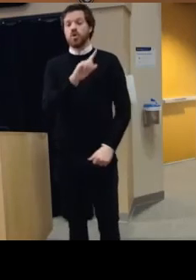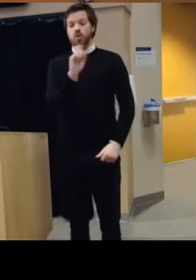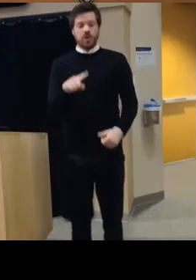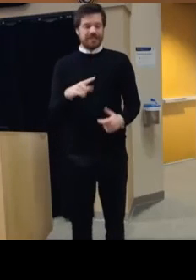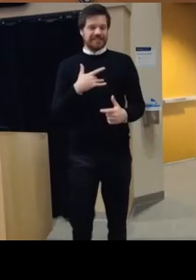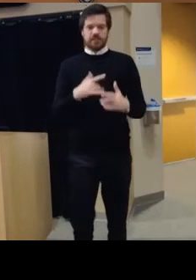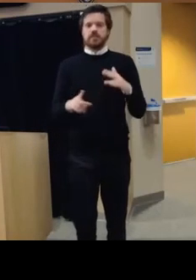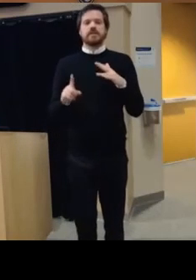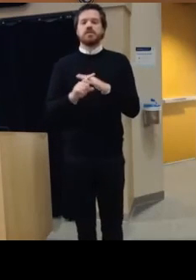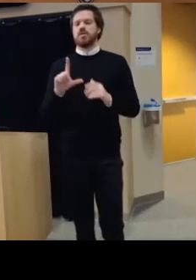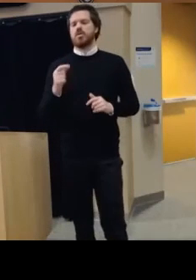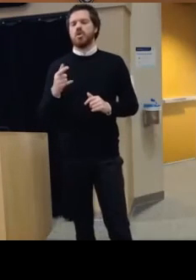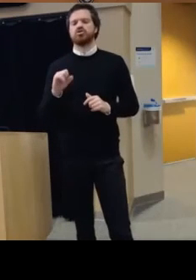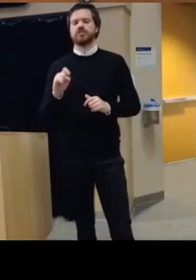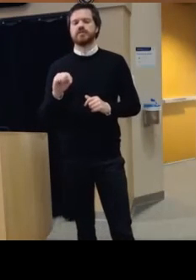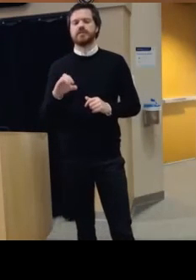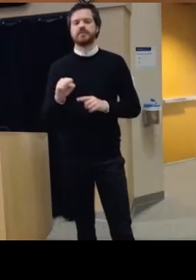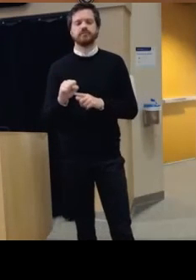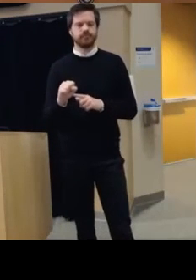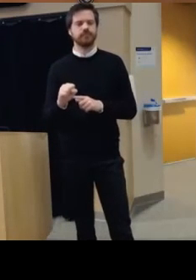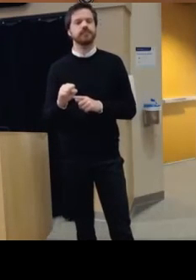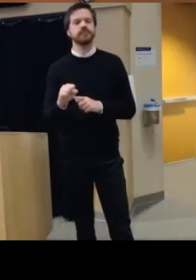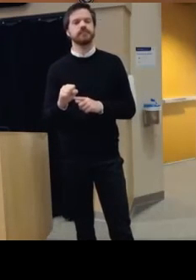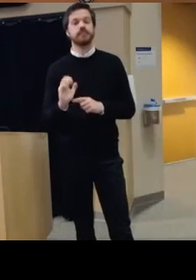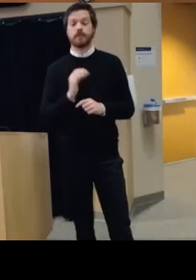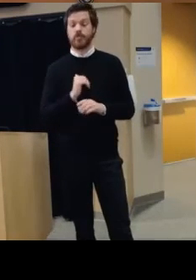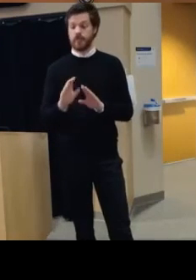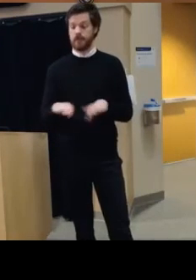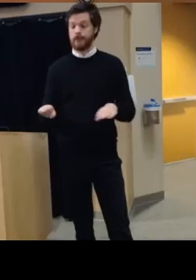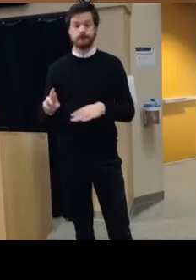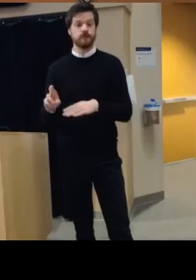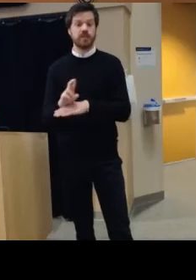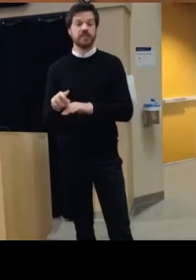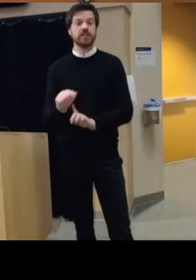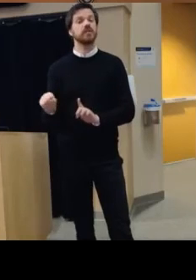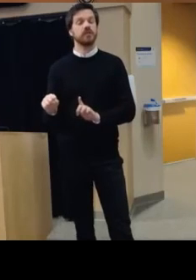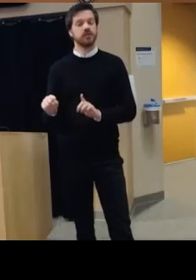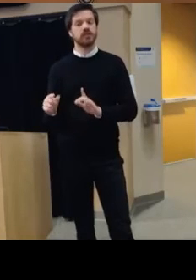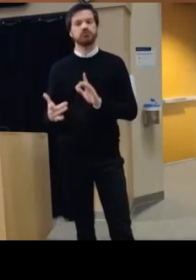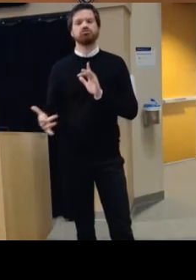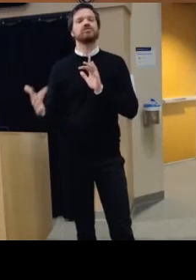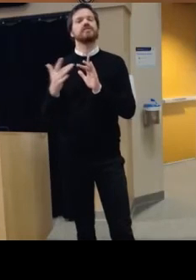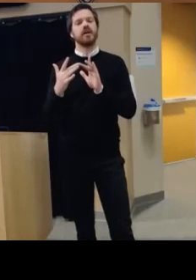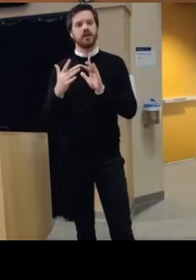um so for example we started um our our pediat atric residents um really reached out uh to us